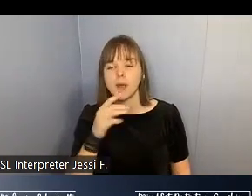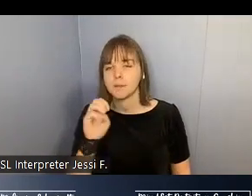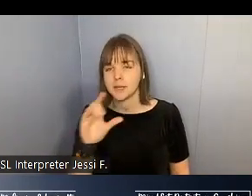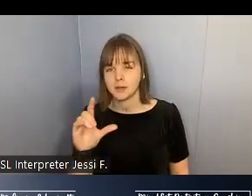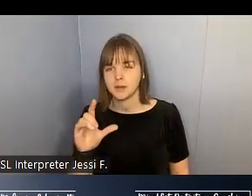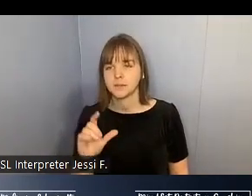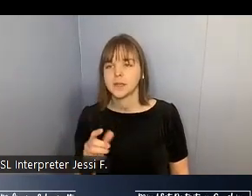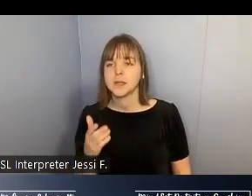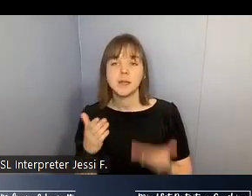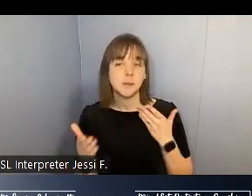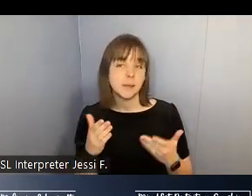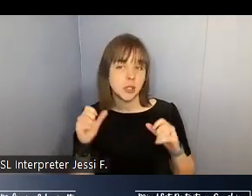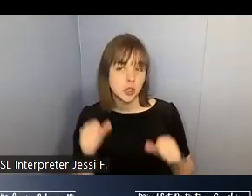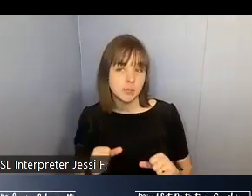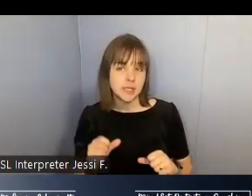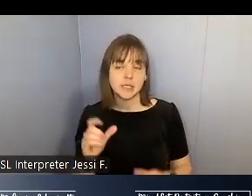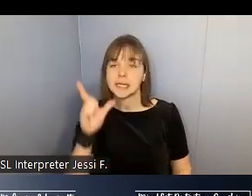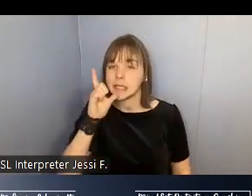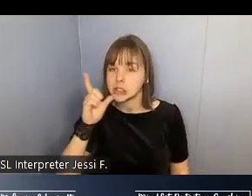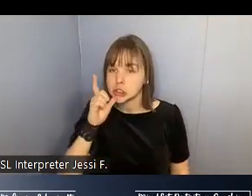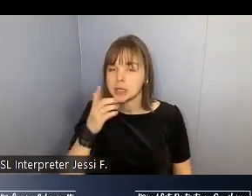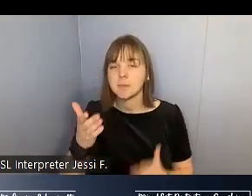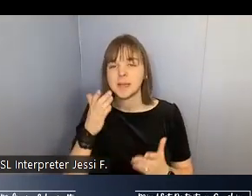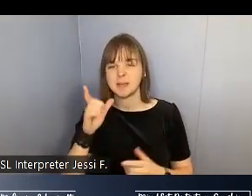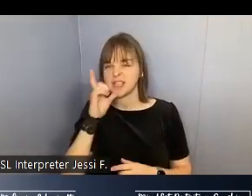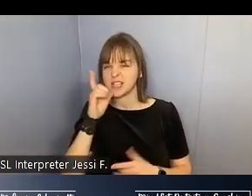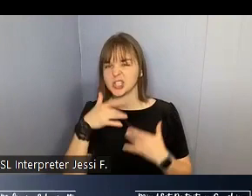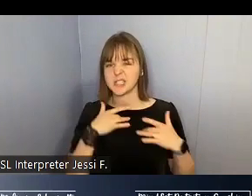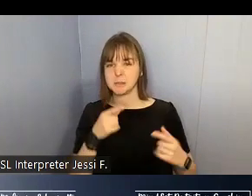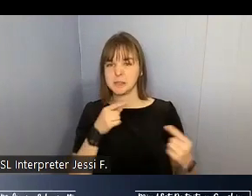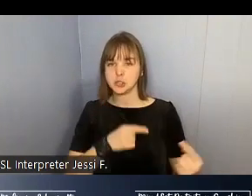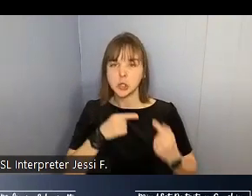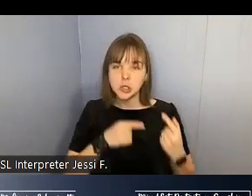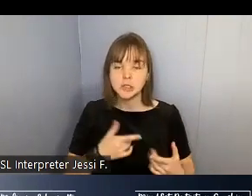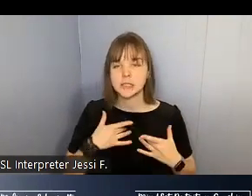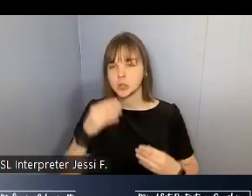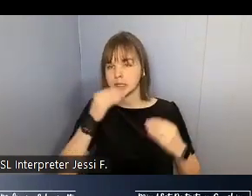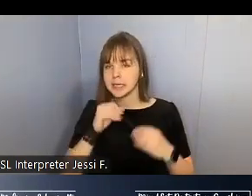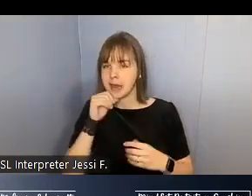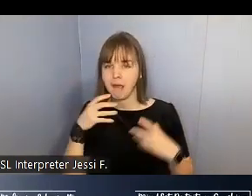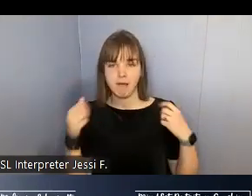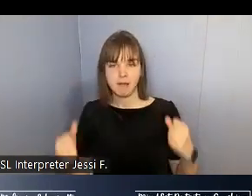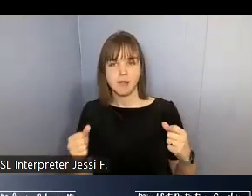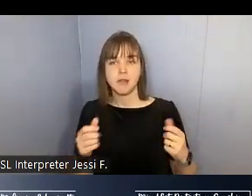It could be the meal that you struggle with all the time. Maybe it's lunches. So think about what does your healthy lunch